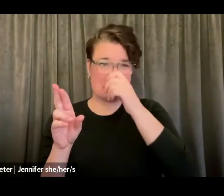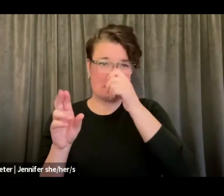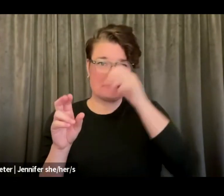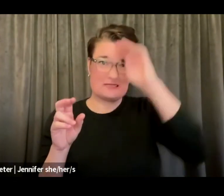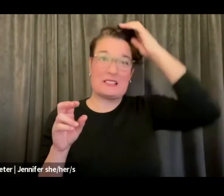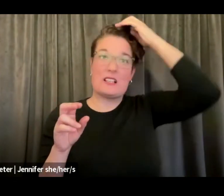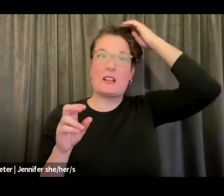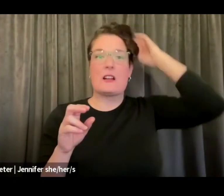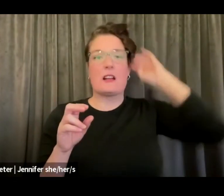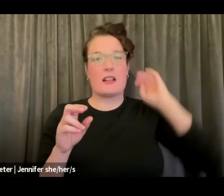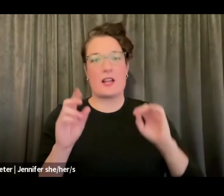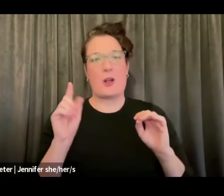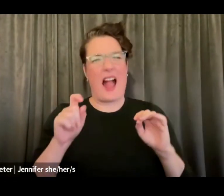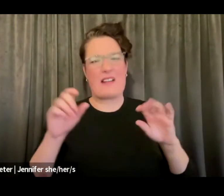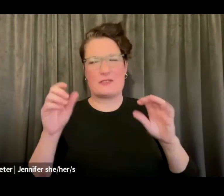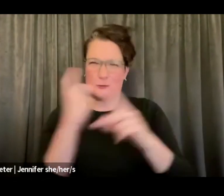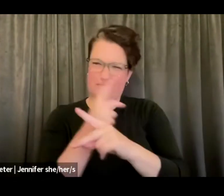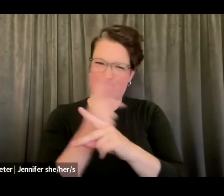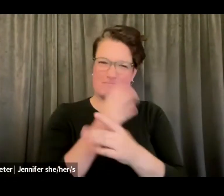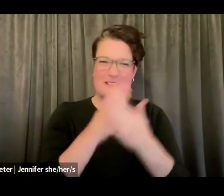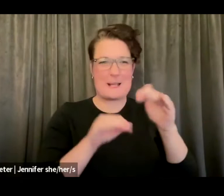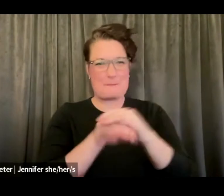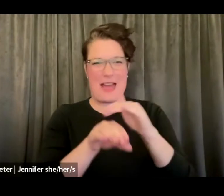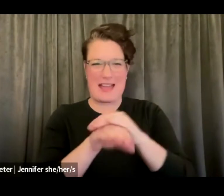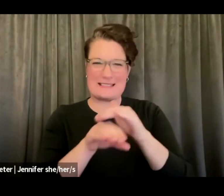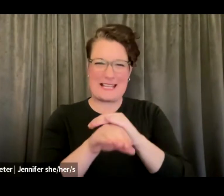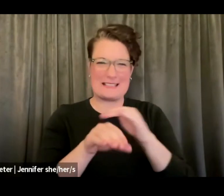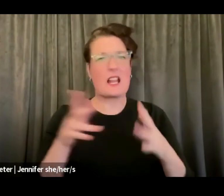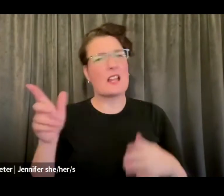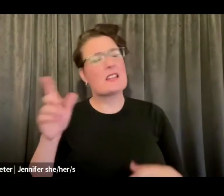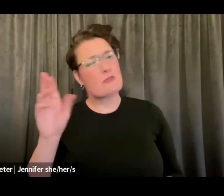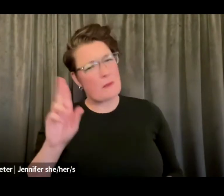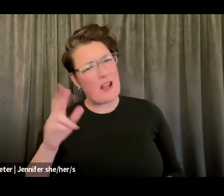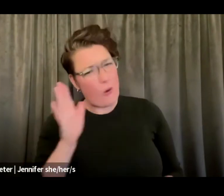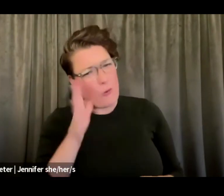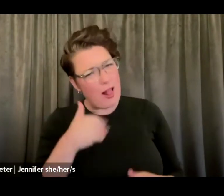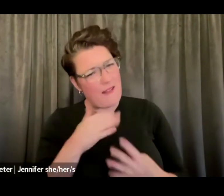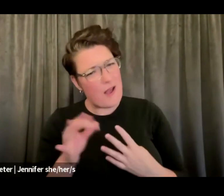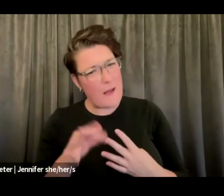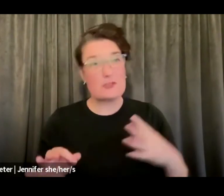yeah we'll have we'll have to do access Uh you know Rebekah: We'll have options Yeah Options